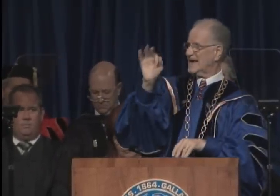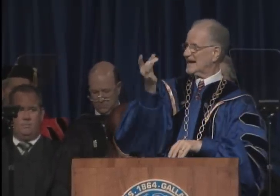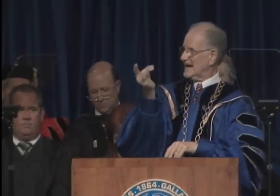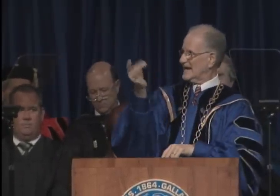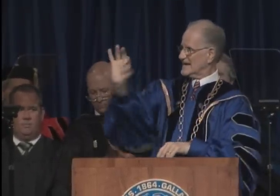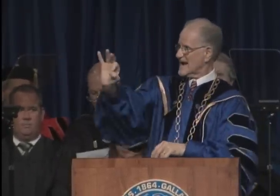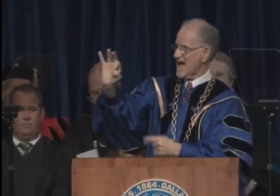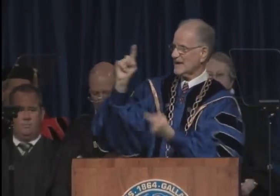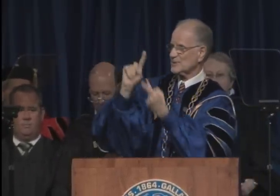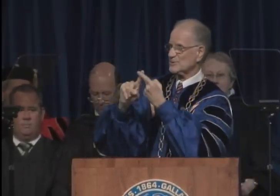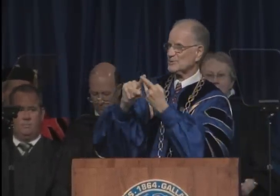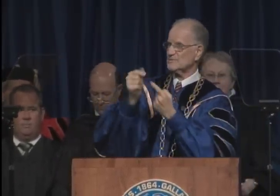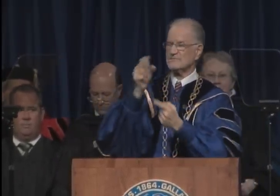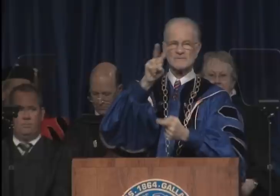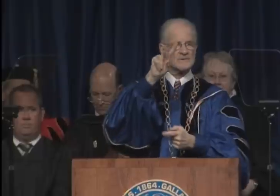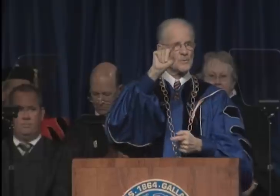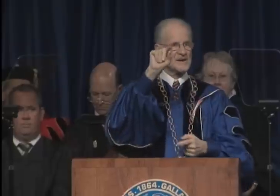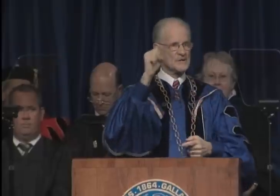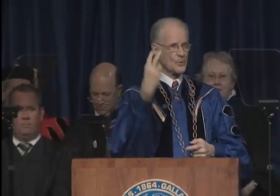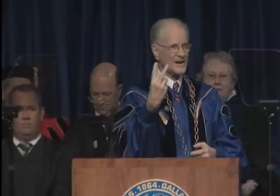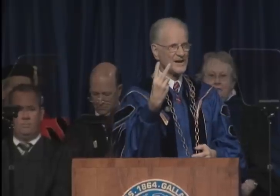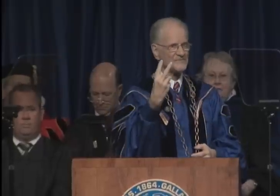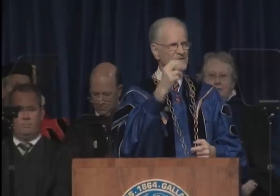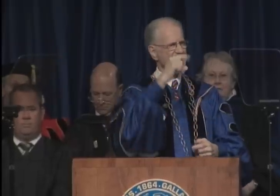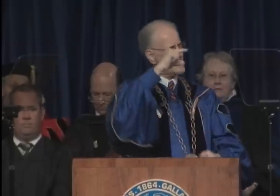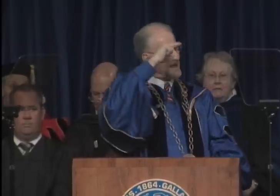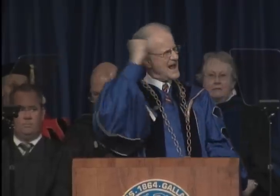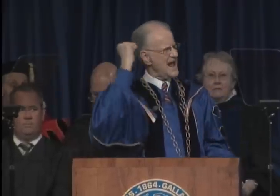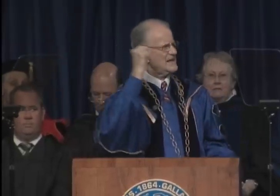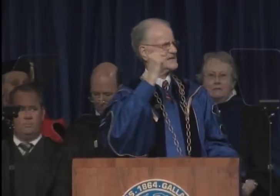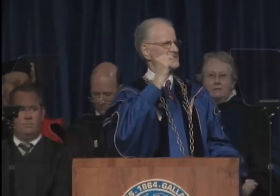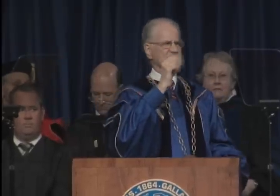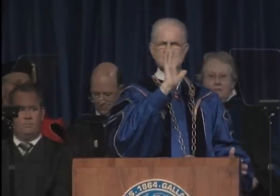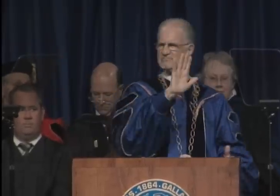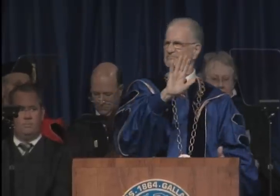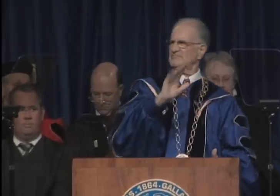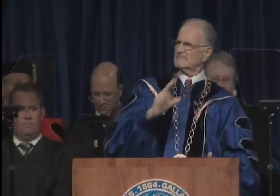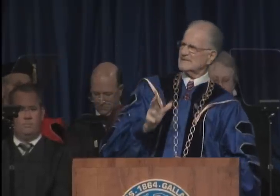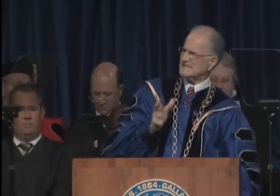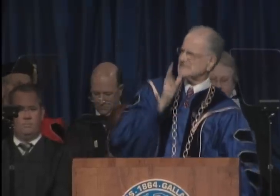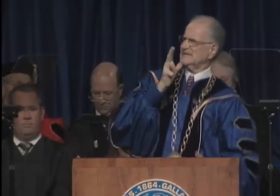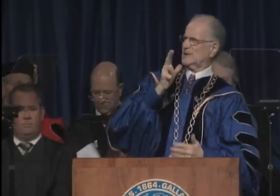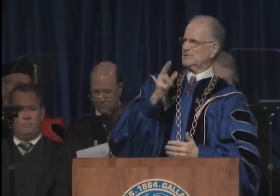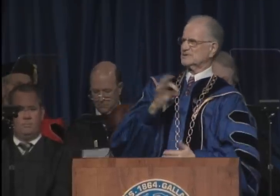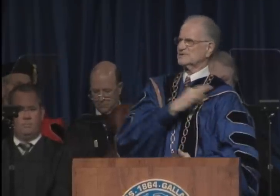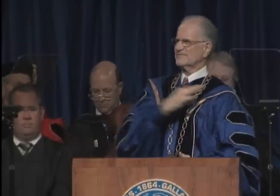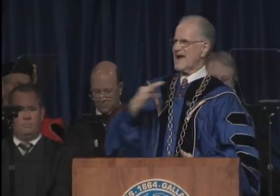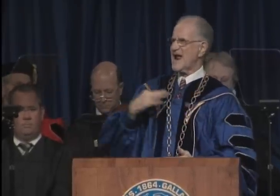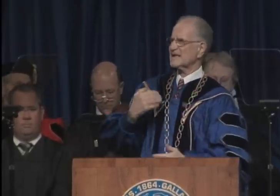from 1989 to 2012